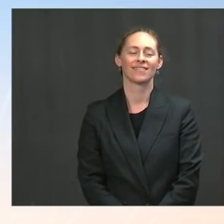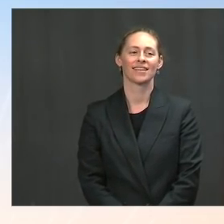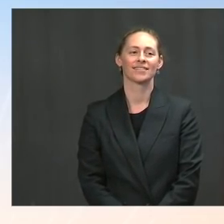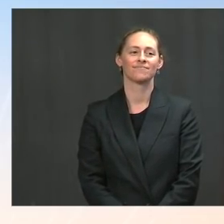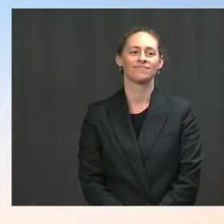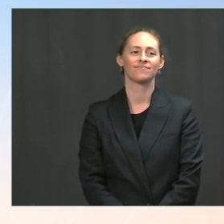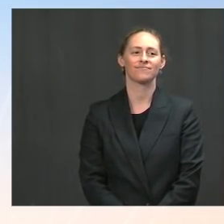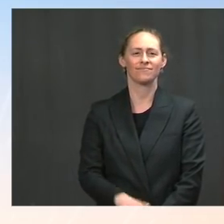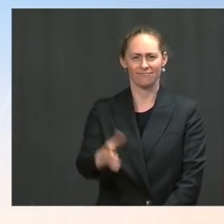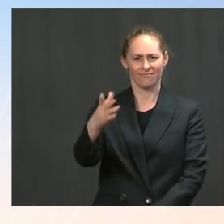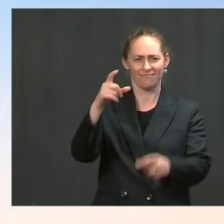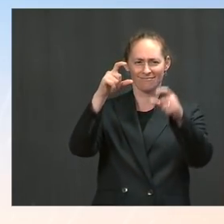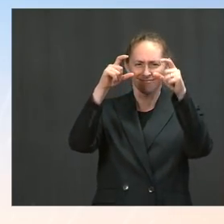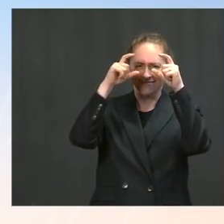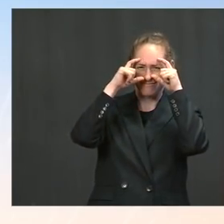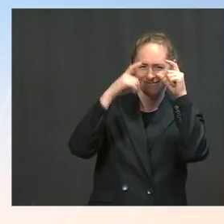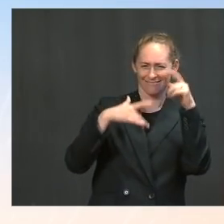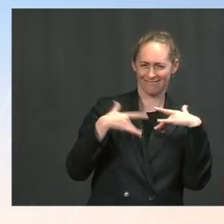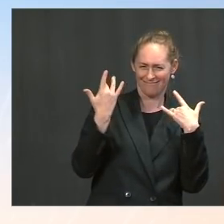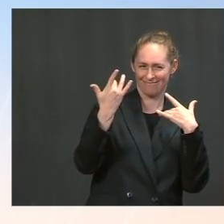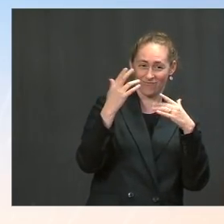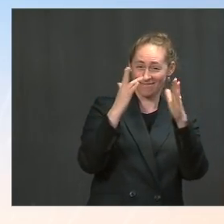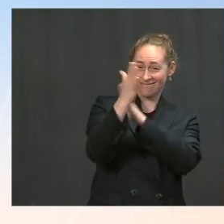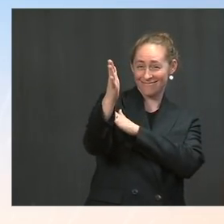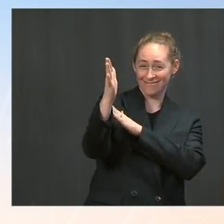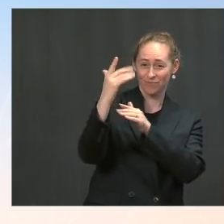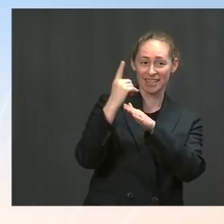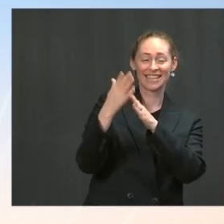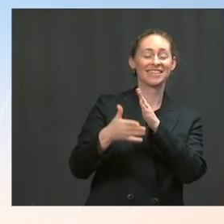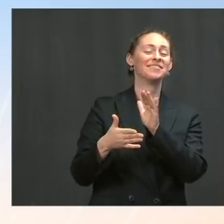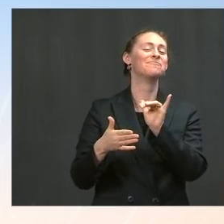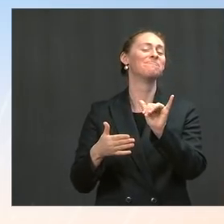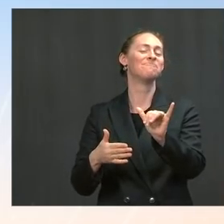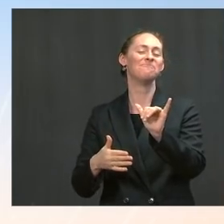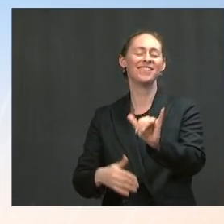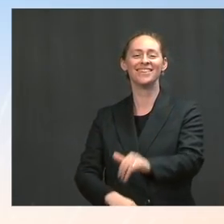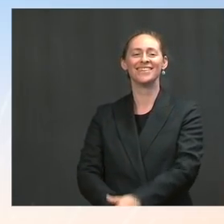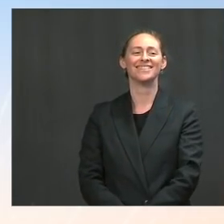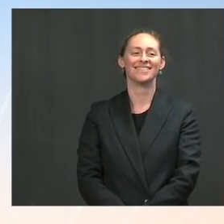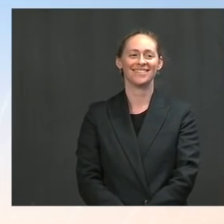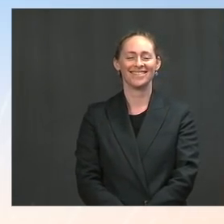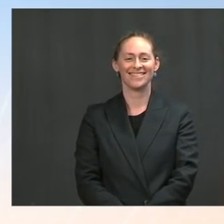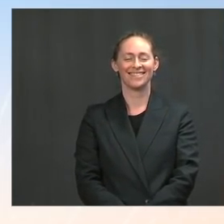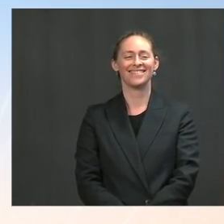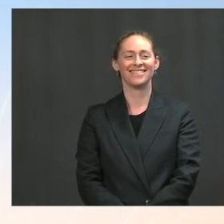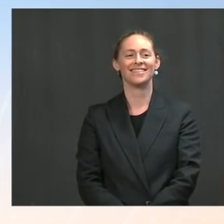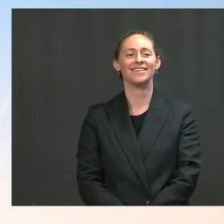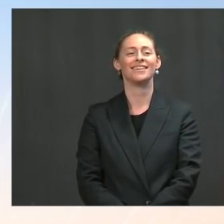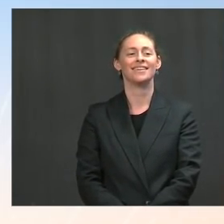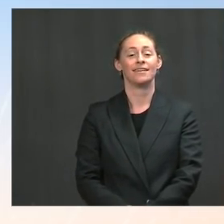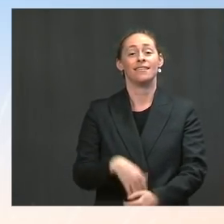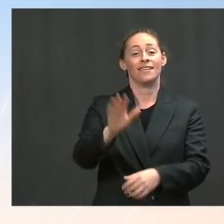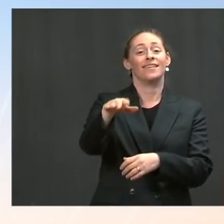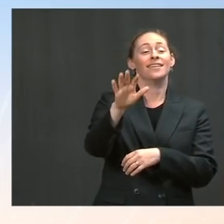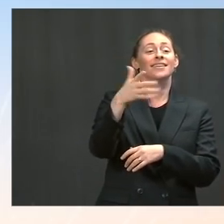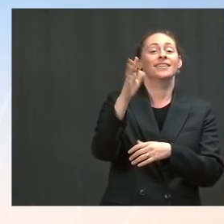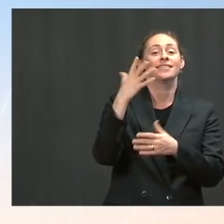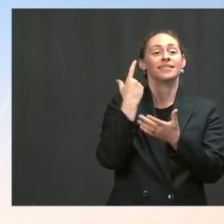Everybody is ready for the weekend. Okay, I have a couple of items for all of you at the top. Last week, we launched the Supply Chain Disruption